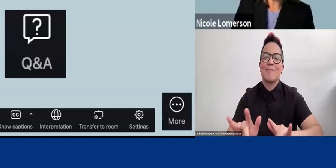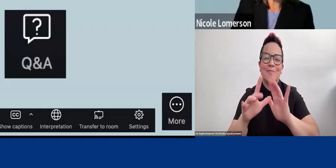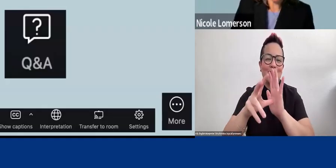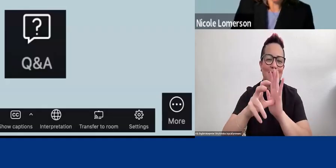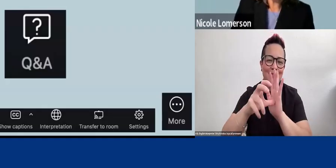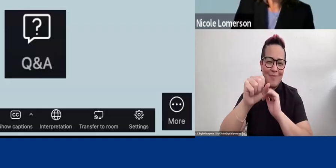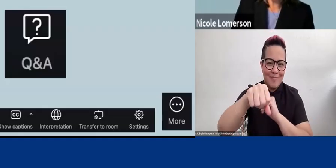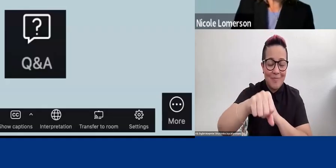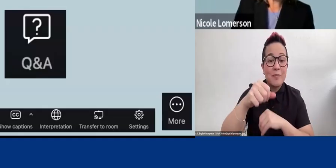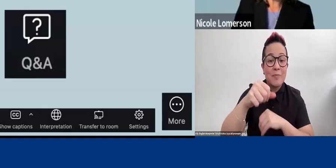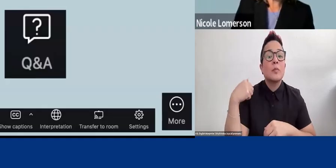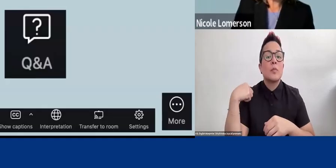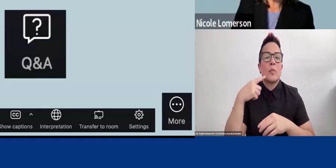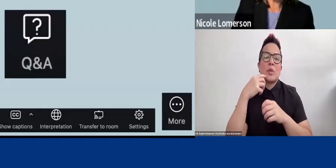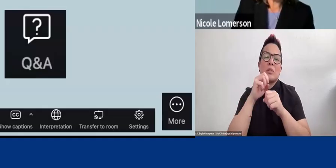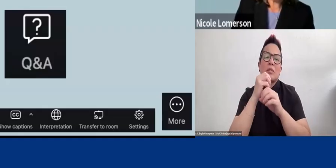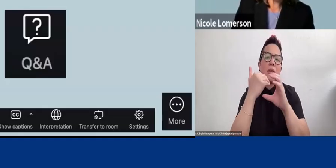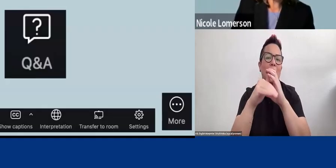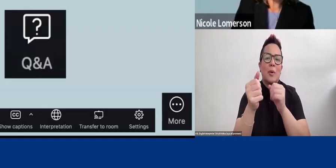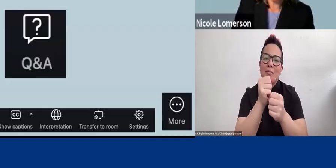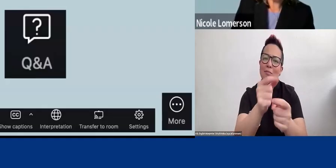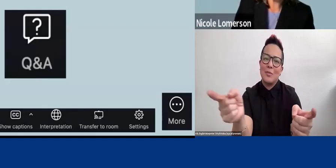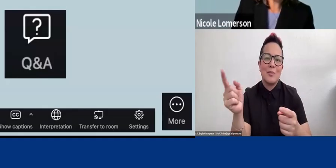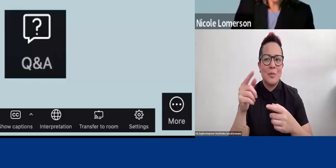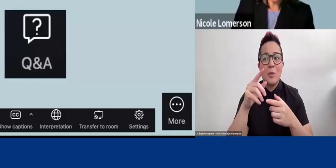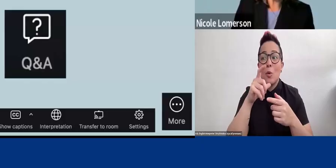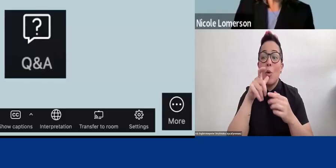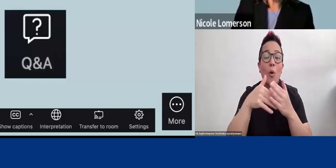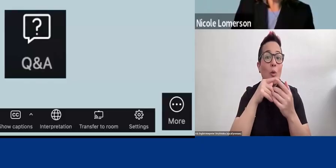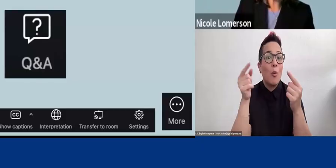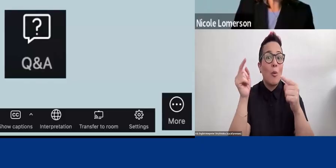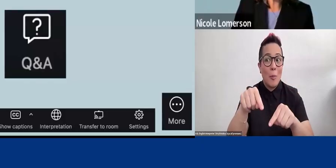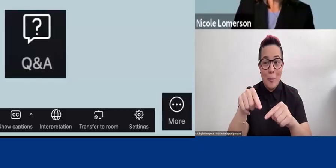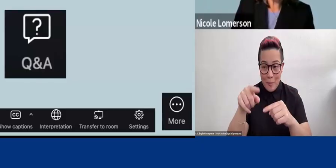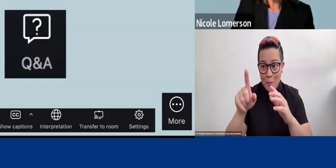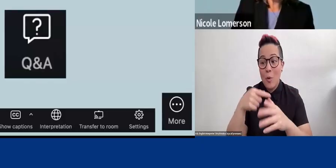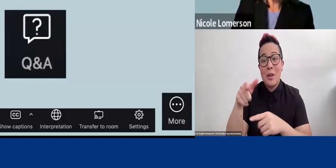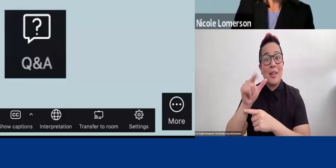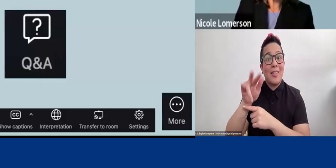email all attendees the recording once it's live And we'll post it for you to view